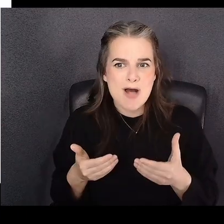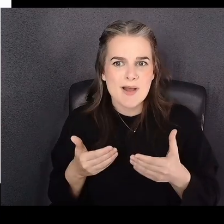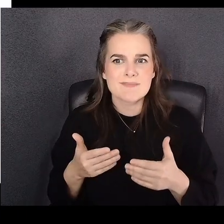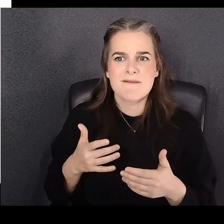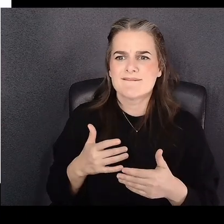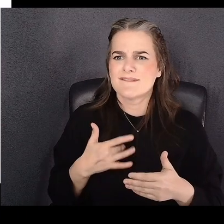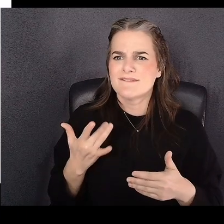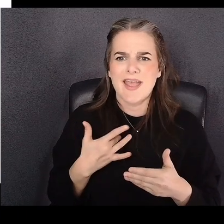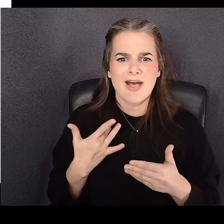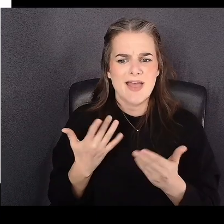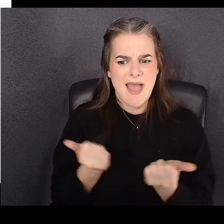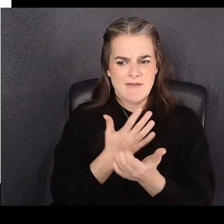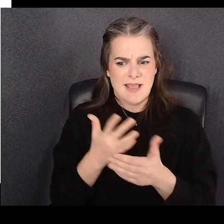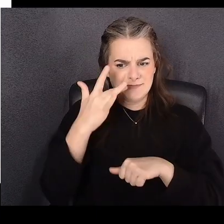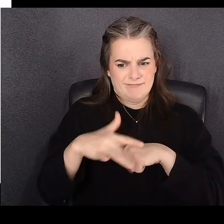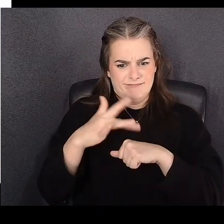But also just an emphasis on training,